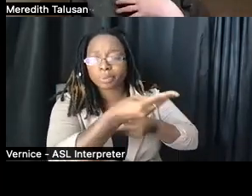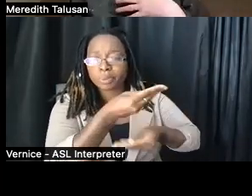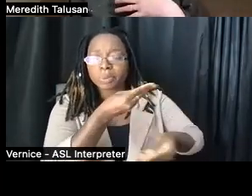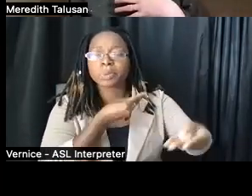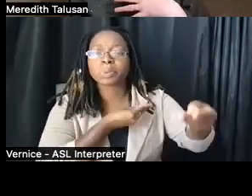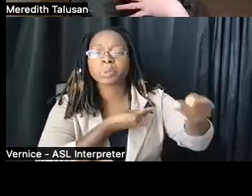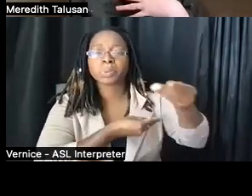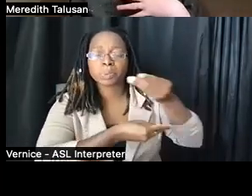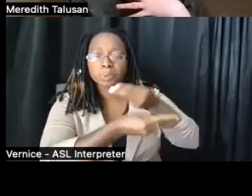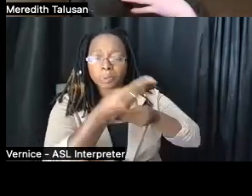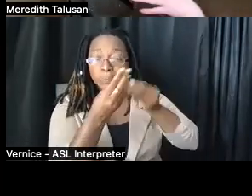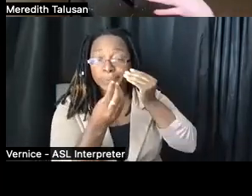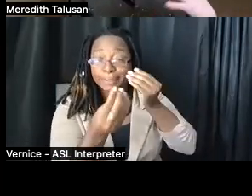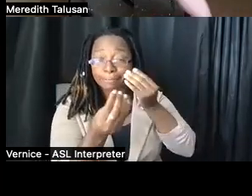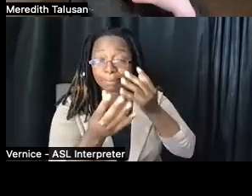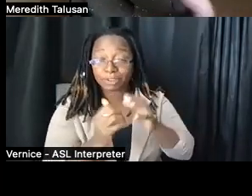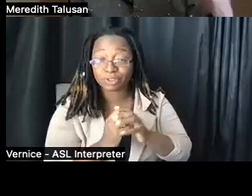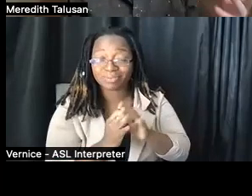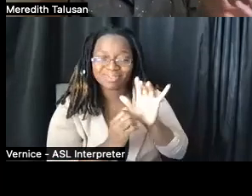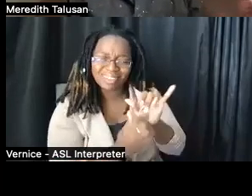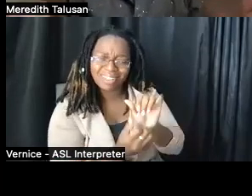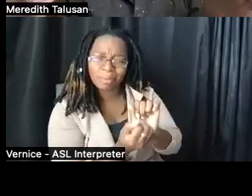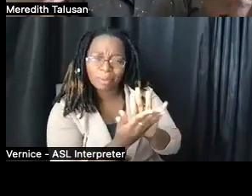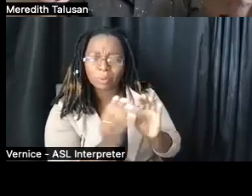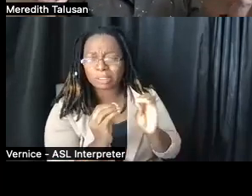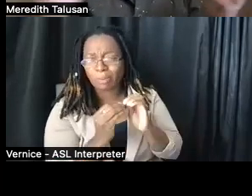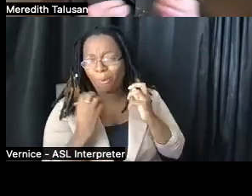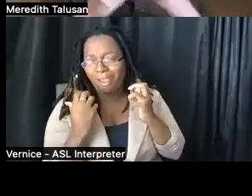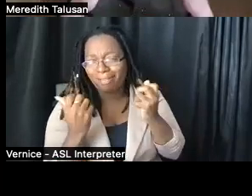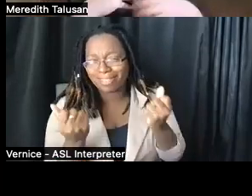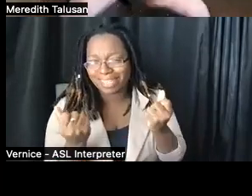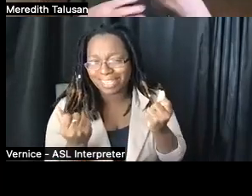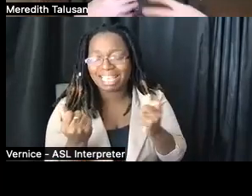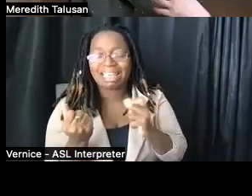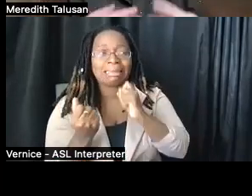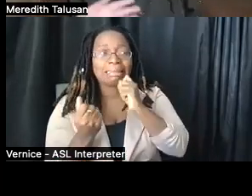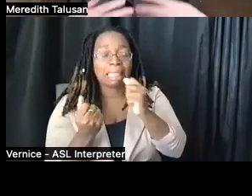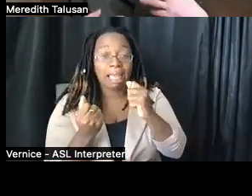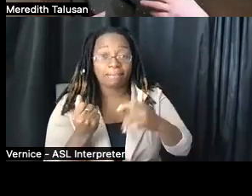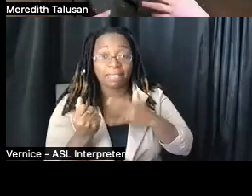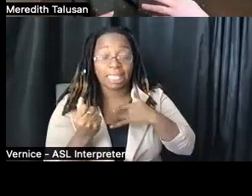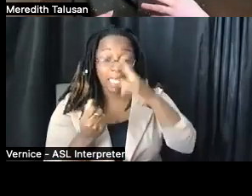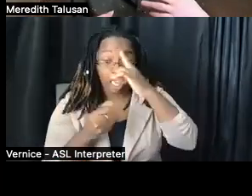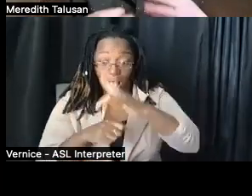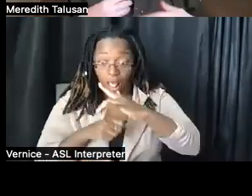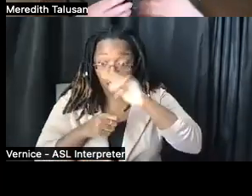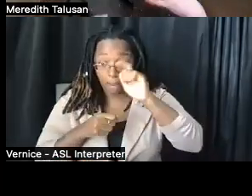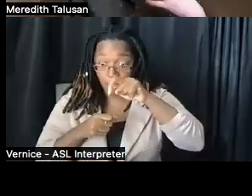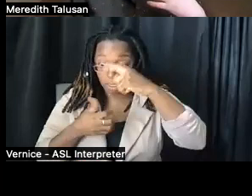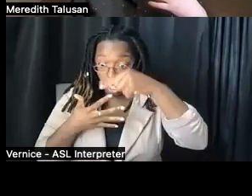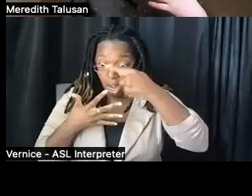I feel like that has been very healthy both in terms of